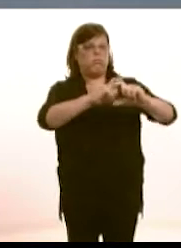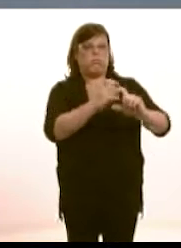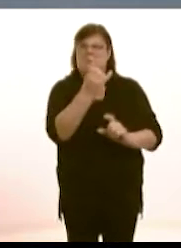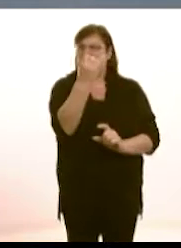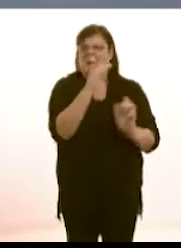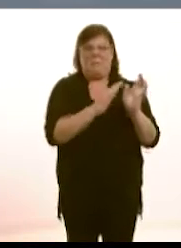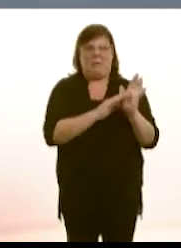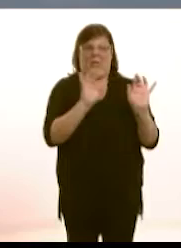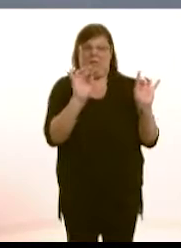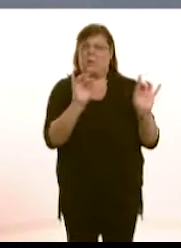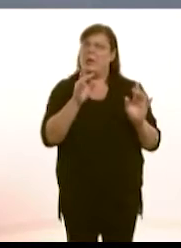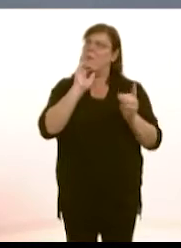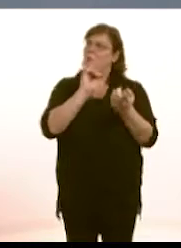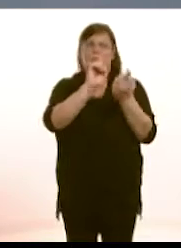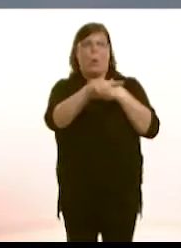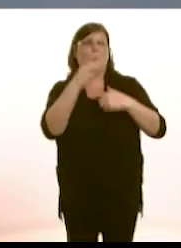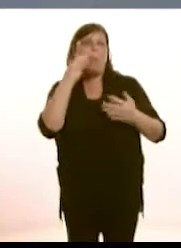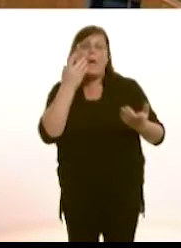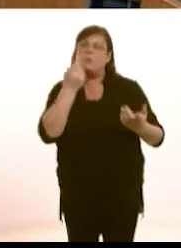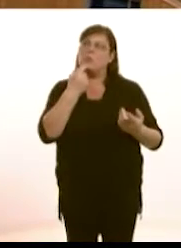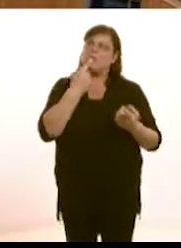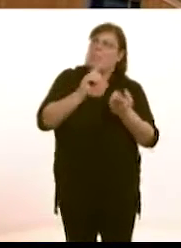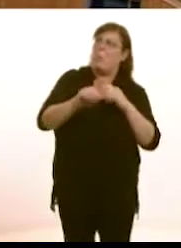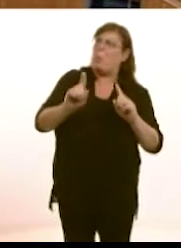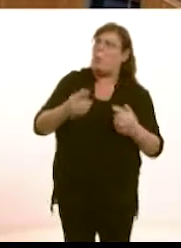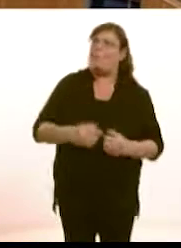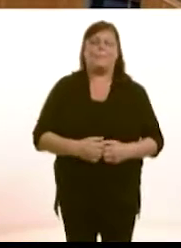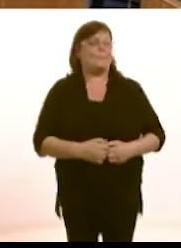when will you be responding to them and what will you be saying to them? Carwyn Jones: Well, they are in the driving seat.